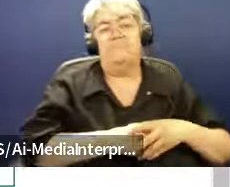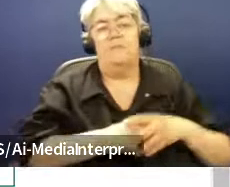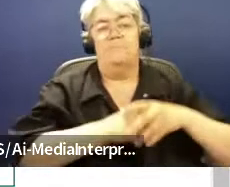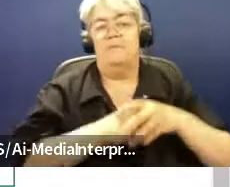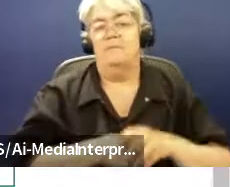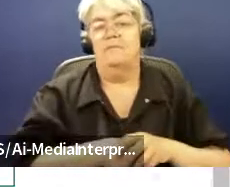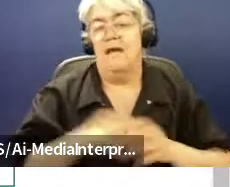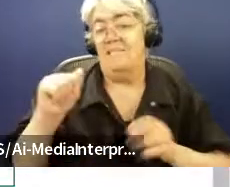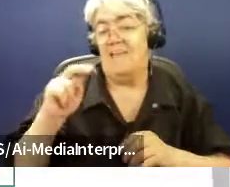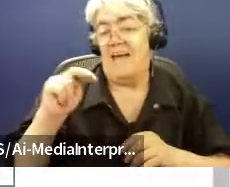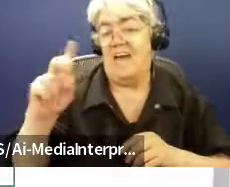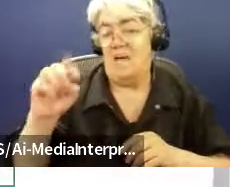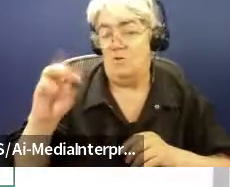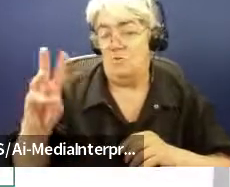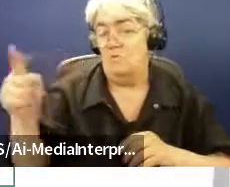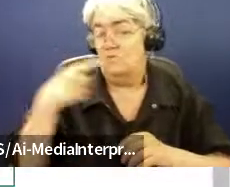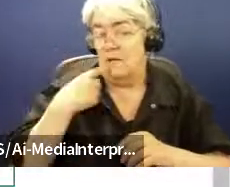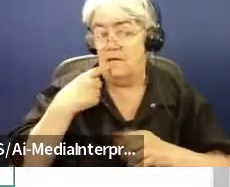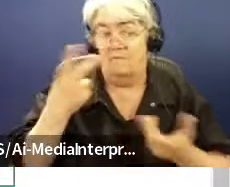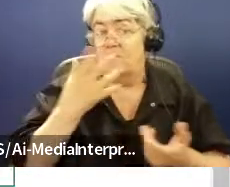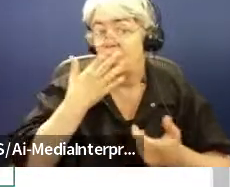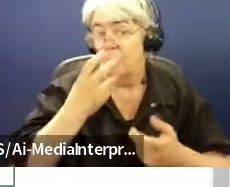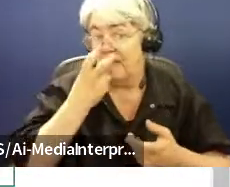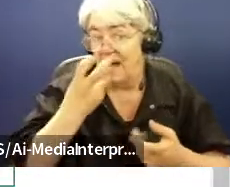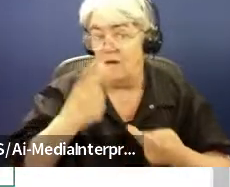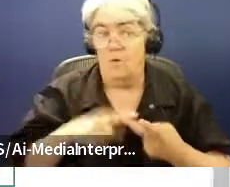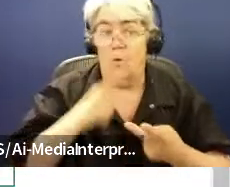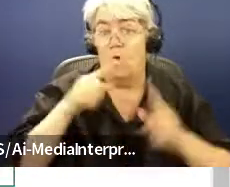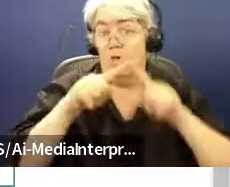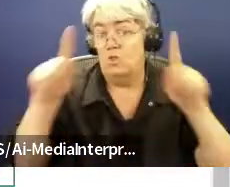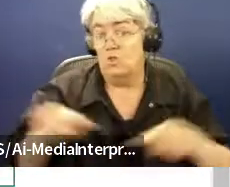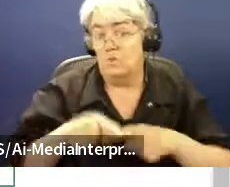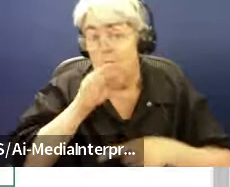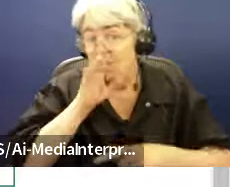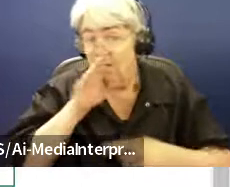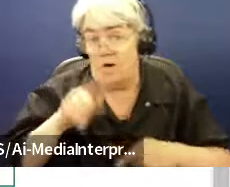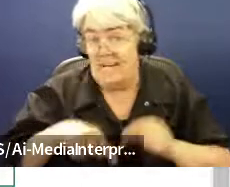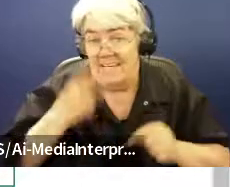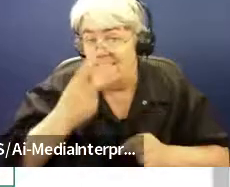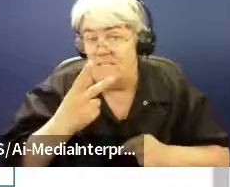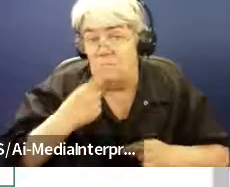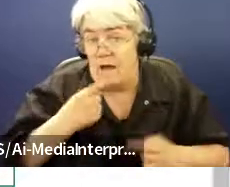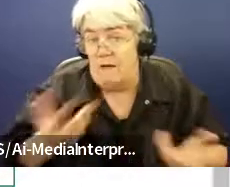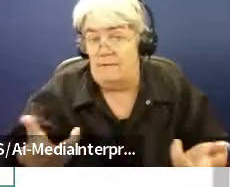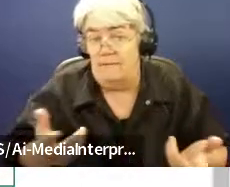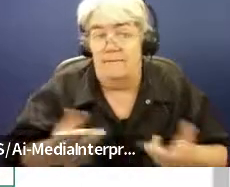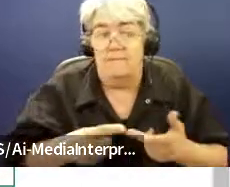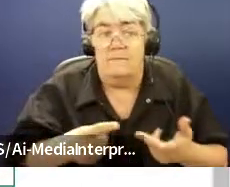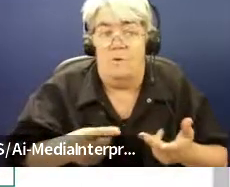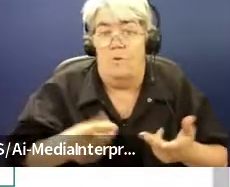sometimes you will see the same message just to note that all fields in red are required , however, as Andrew pointed out,